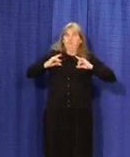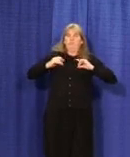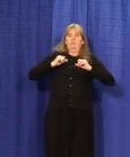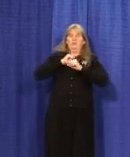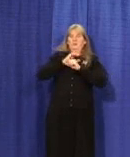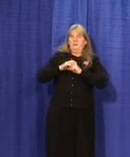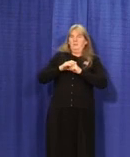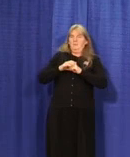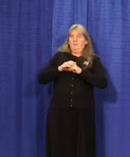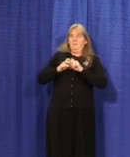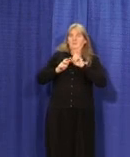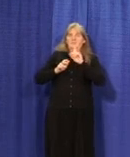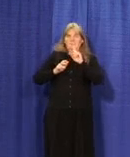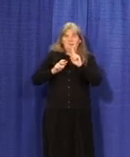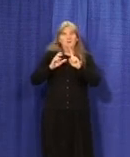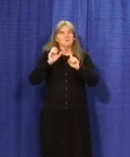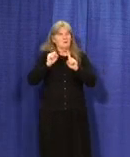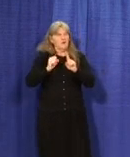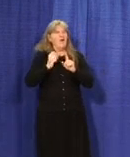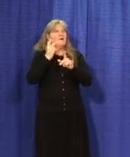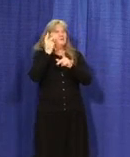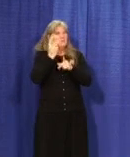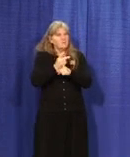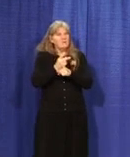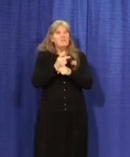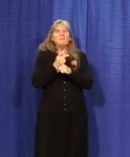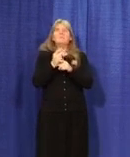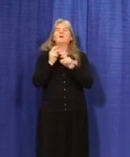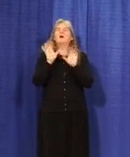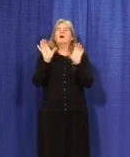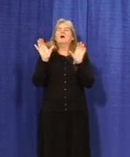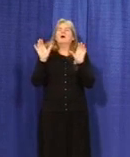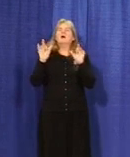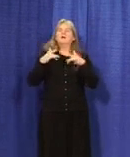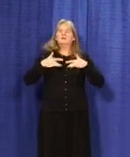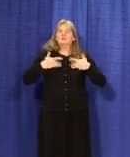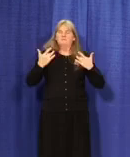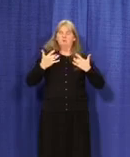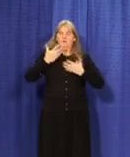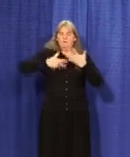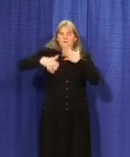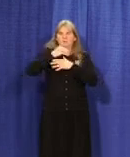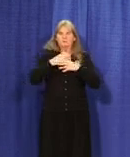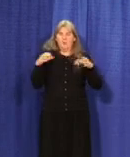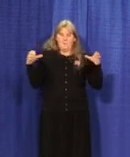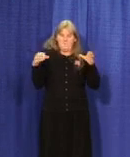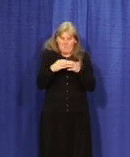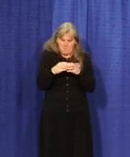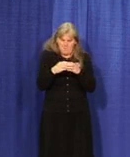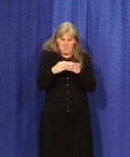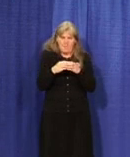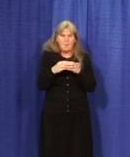So we must keep gatherings small. That is clear, it's nice to just